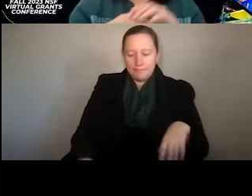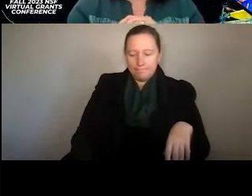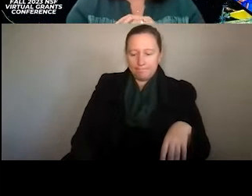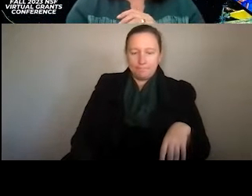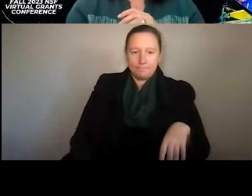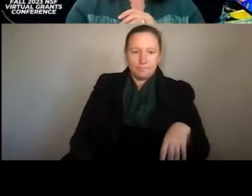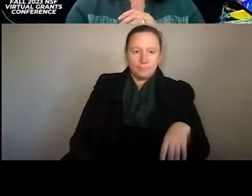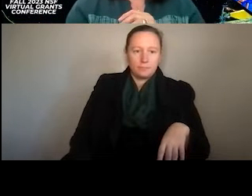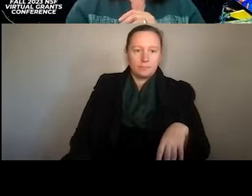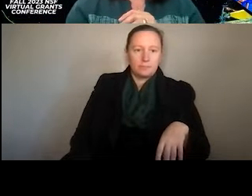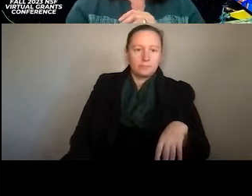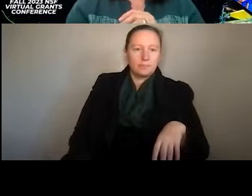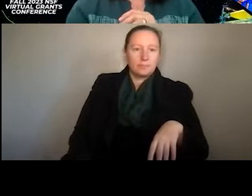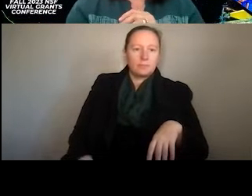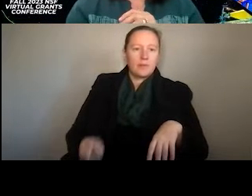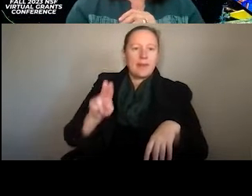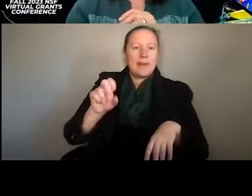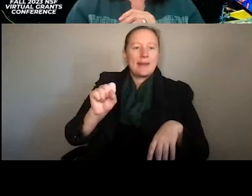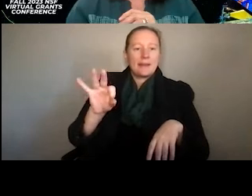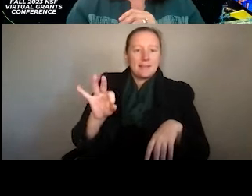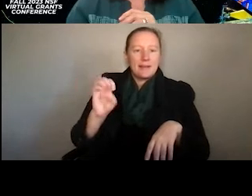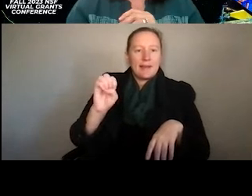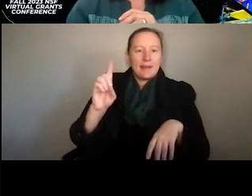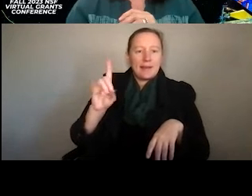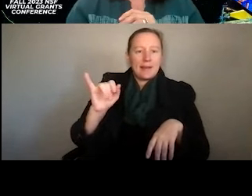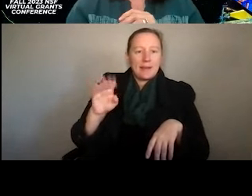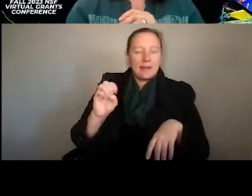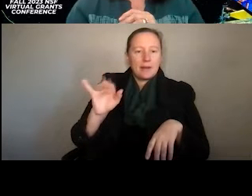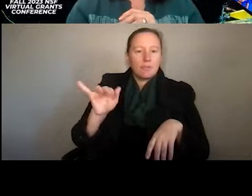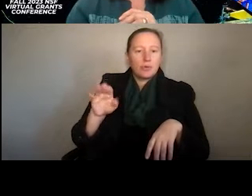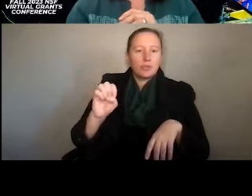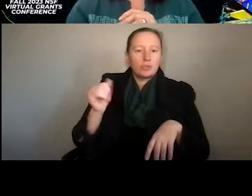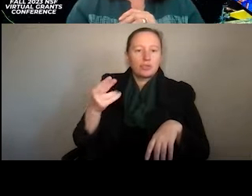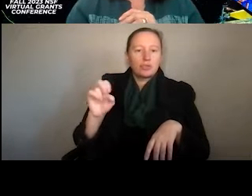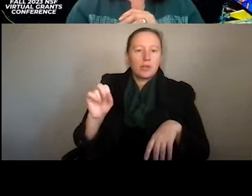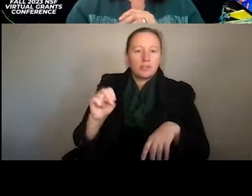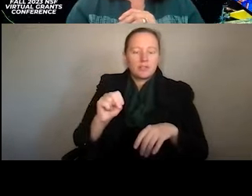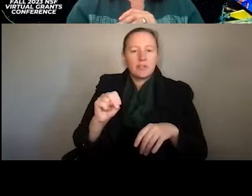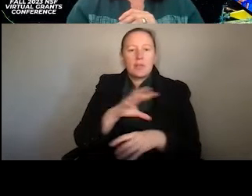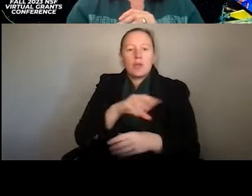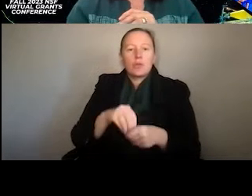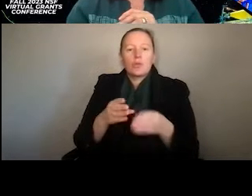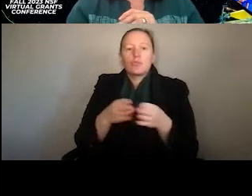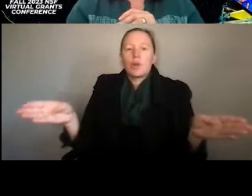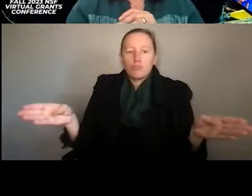The NSF Eddie Bernice Johnson Inclusion Across the Nation of Communities of Learners